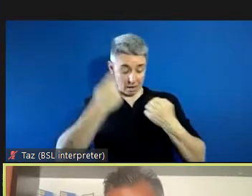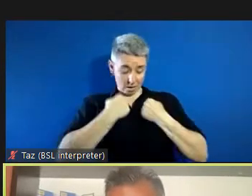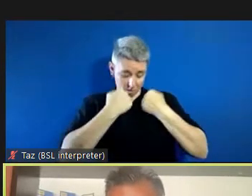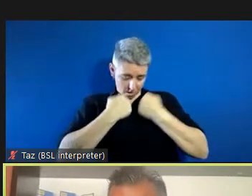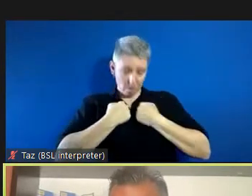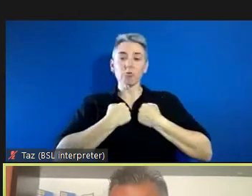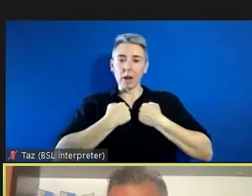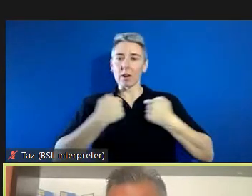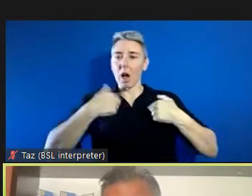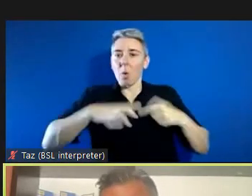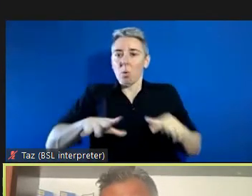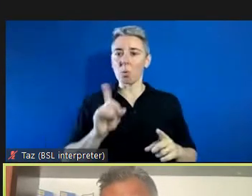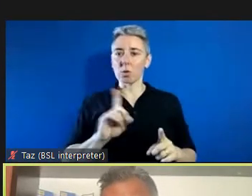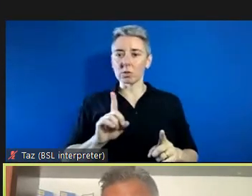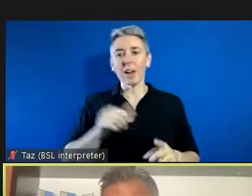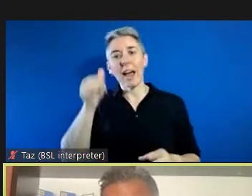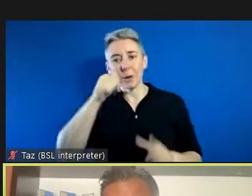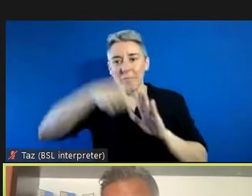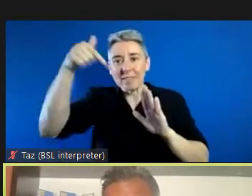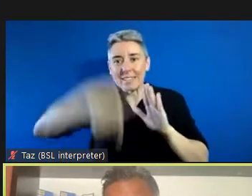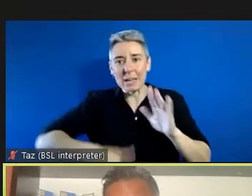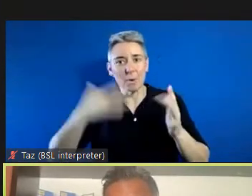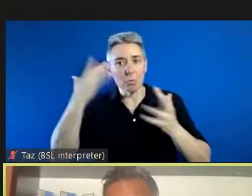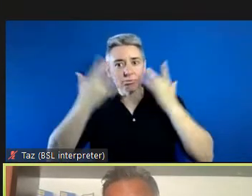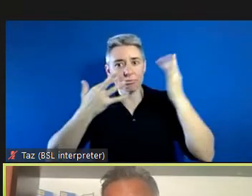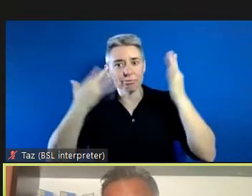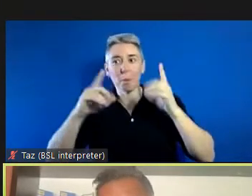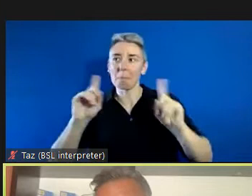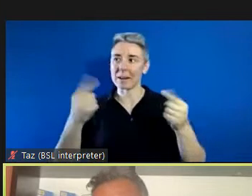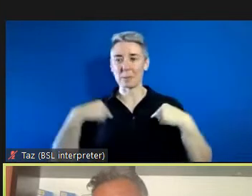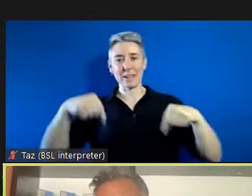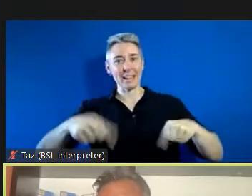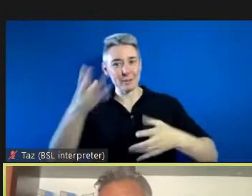is hit. We're here to be meaningful and kind to each other. So I'll just read this out to you.